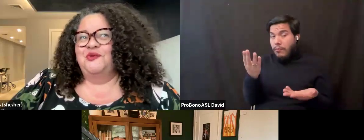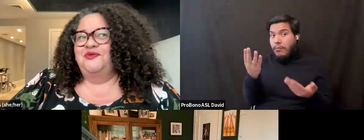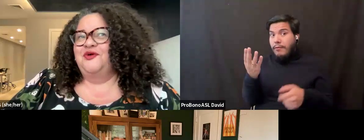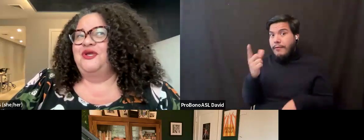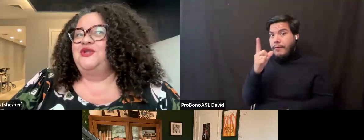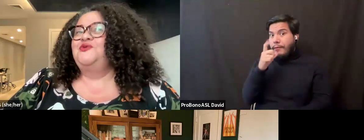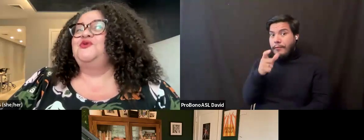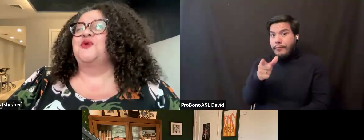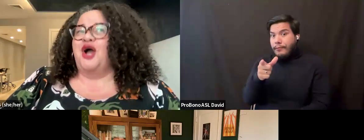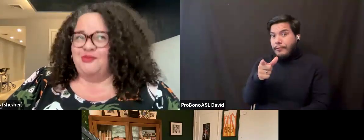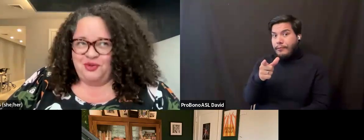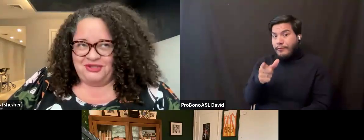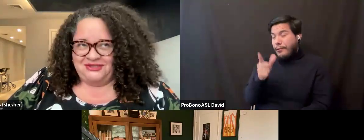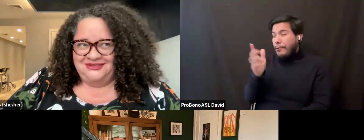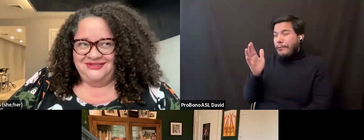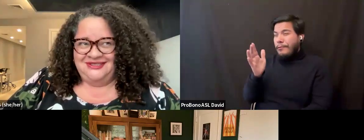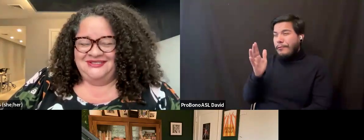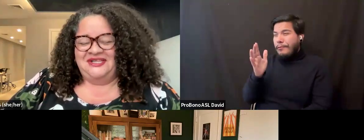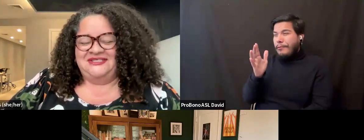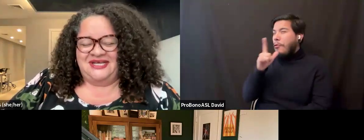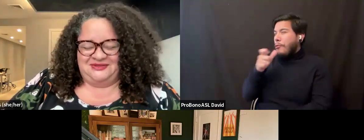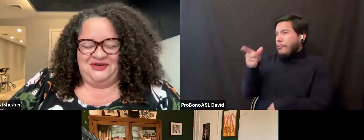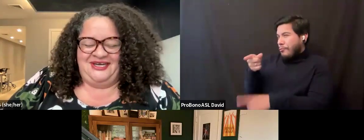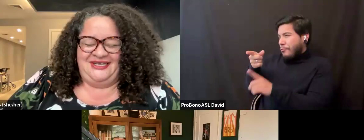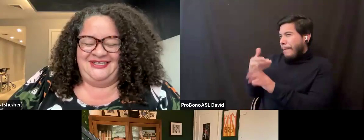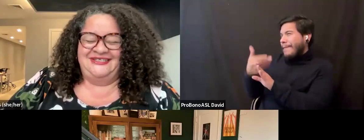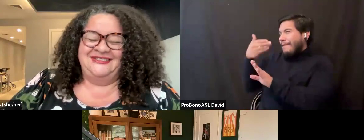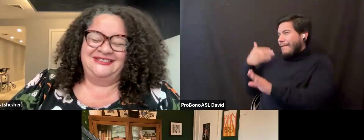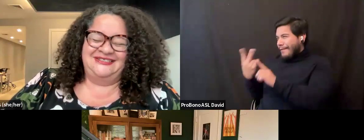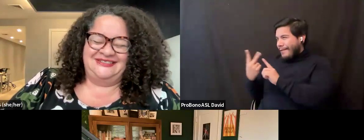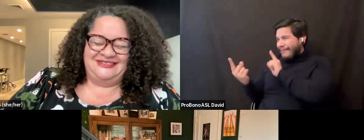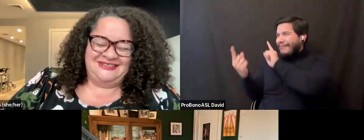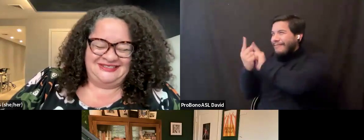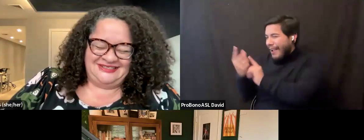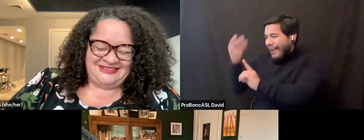were before, we knew you were Aubrey Gordon. Tell us that story. Sure.